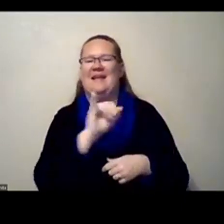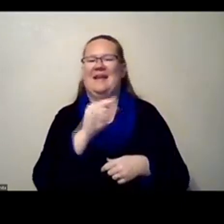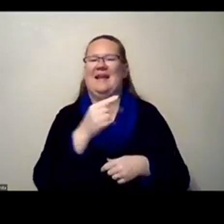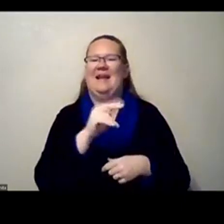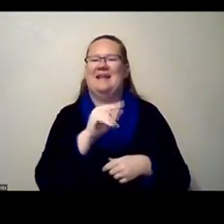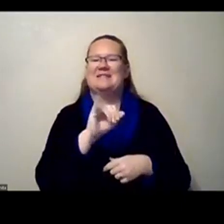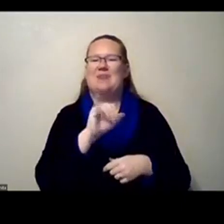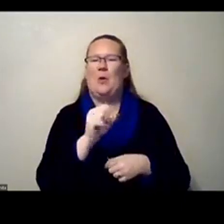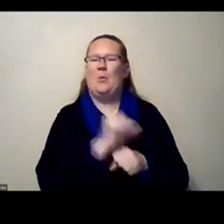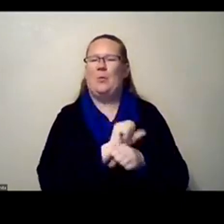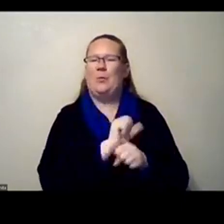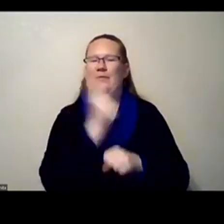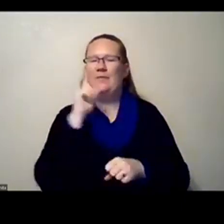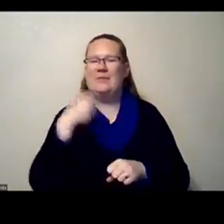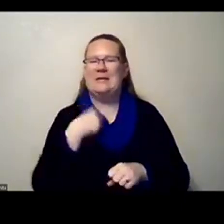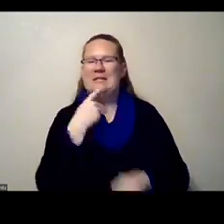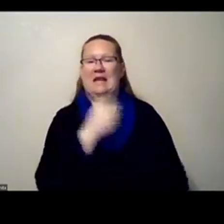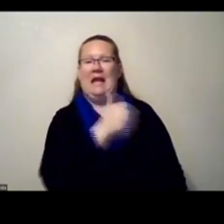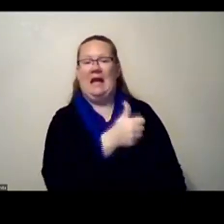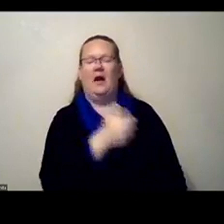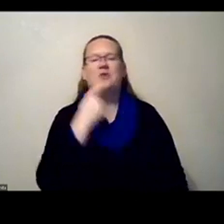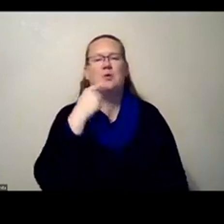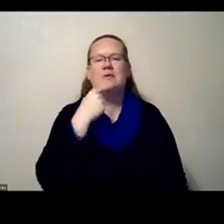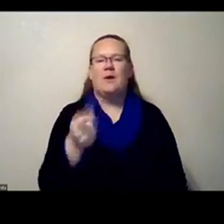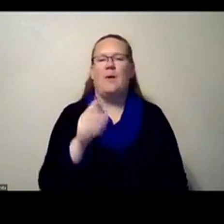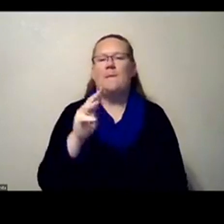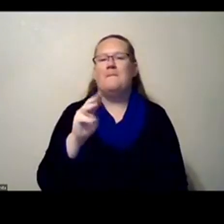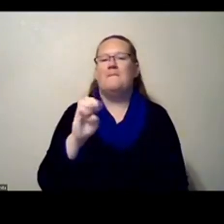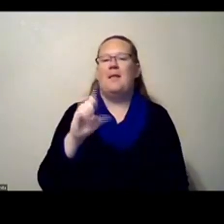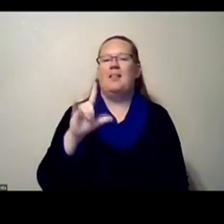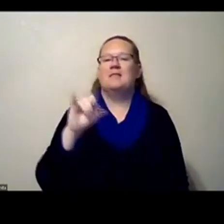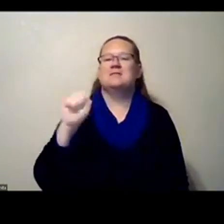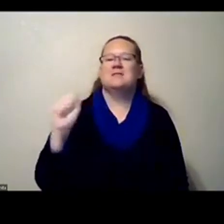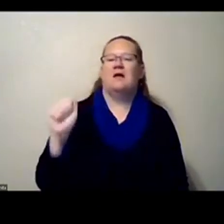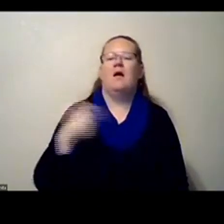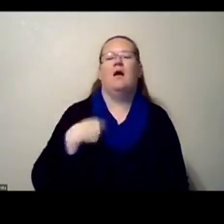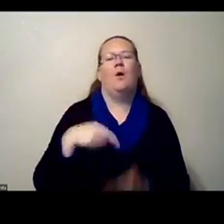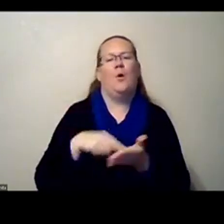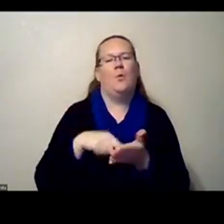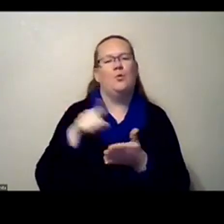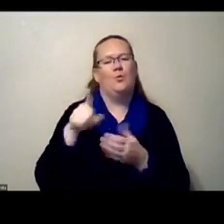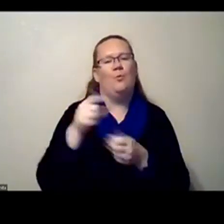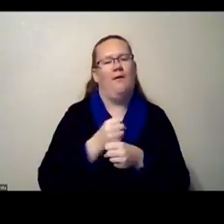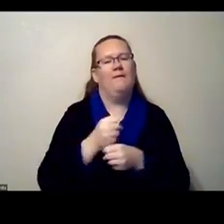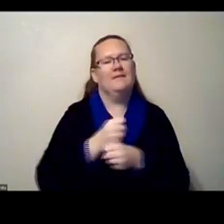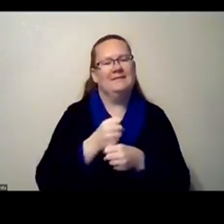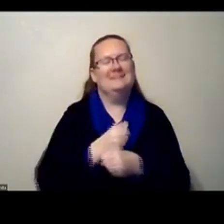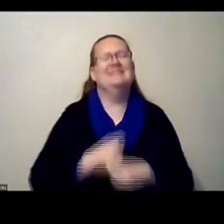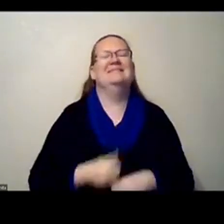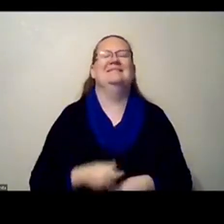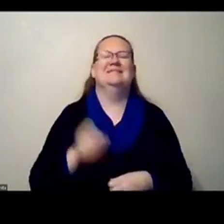Melissa, I owe you a coffee. I think Sarah Elms said to me in another thumbs up. I'm so that means there is with us.